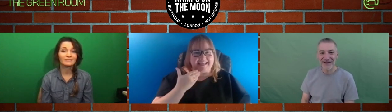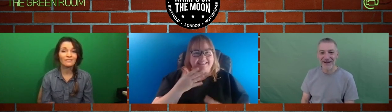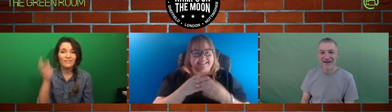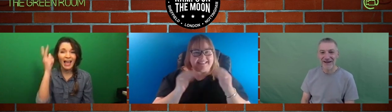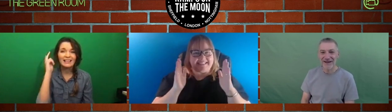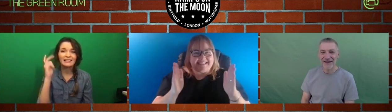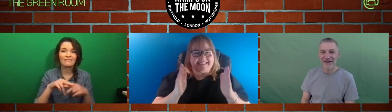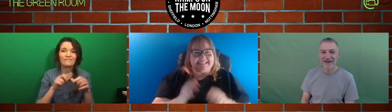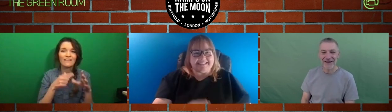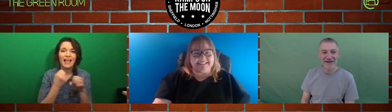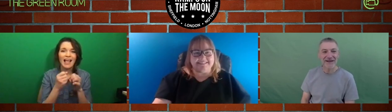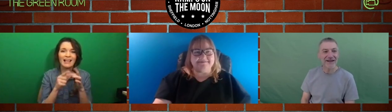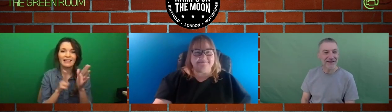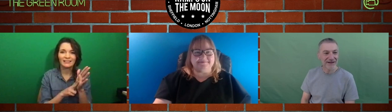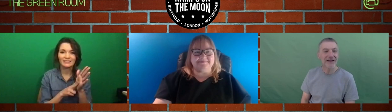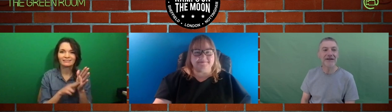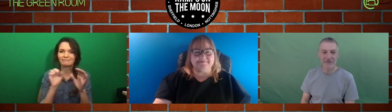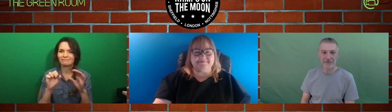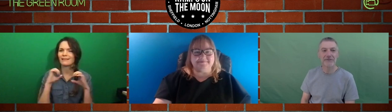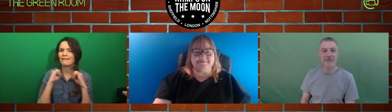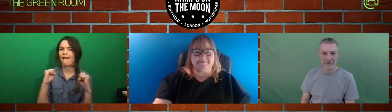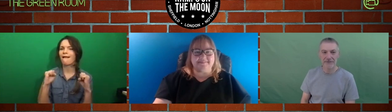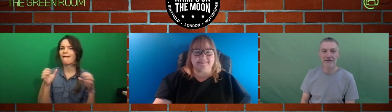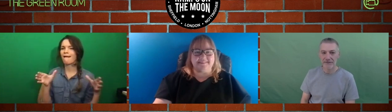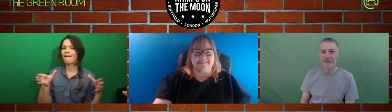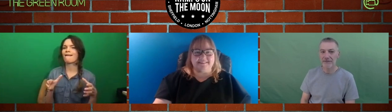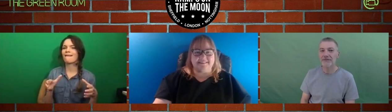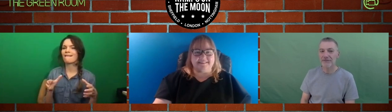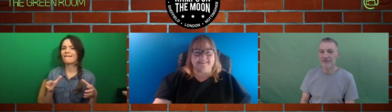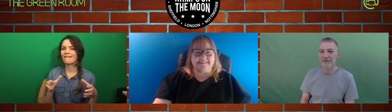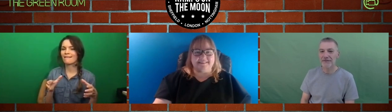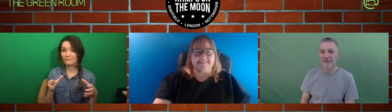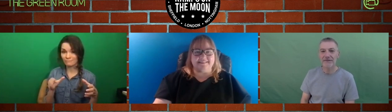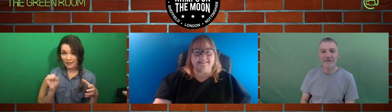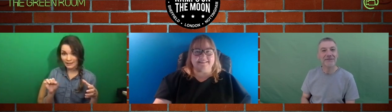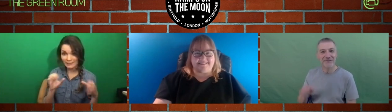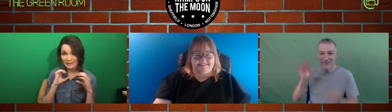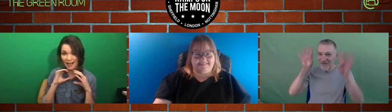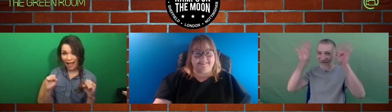This is Fagin's gang that you're talking about isn't it? Yes, Fagin's gang.